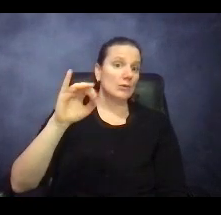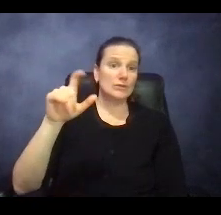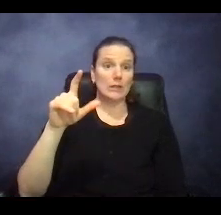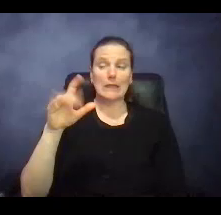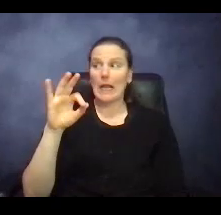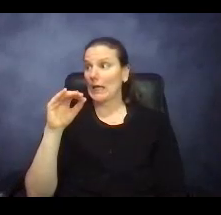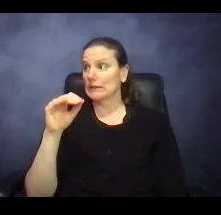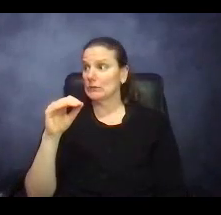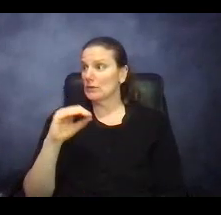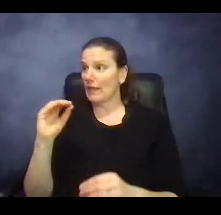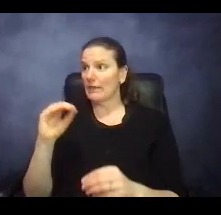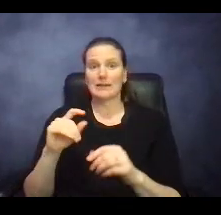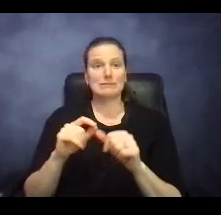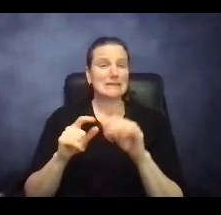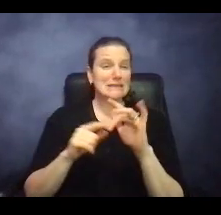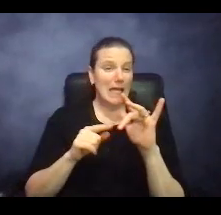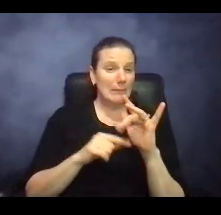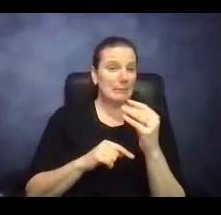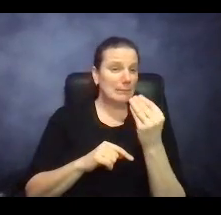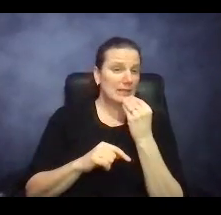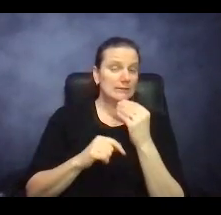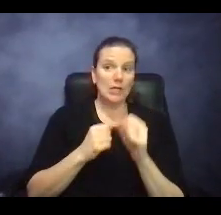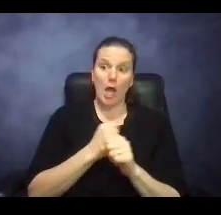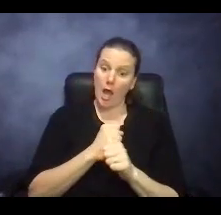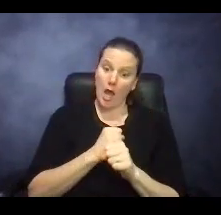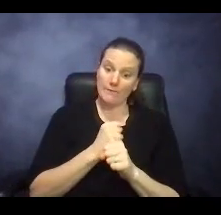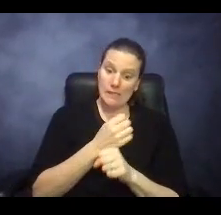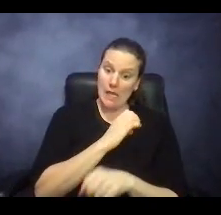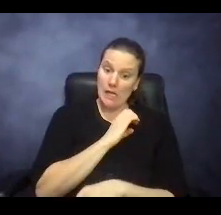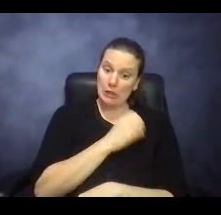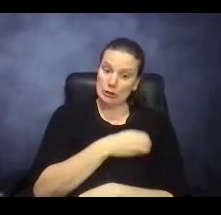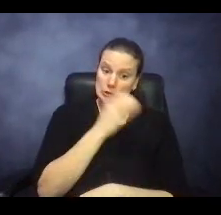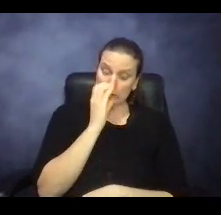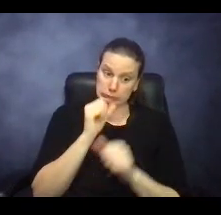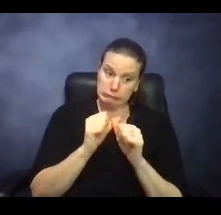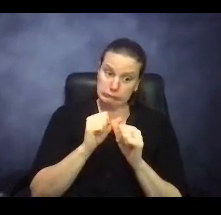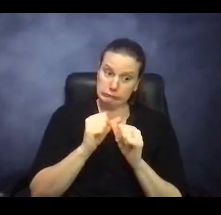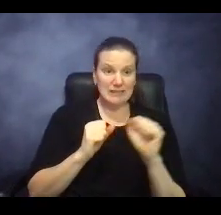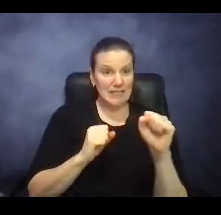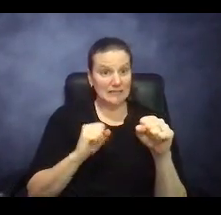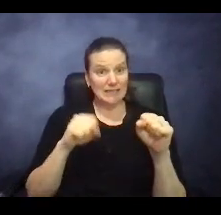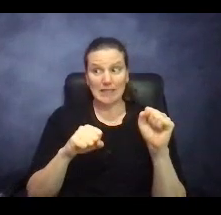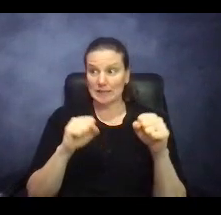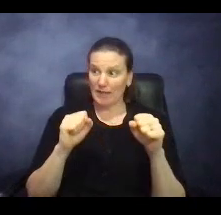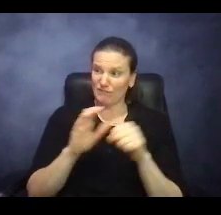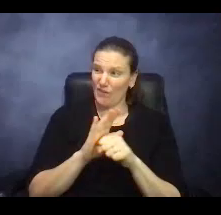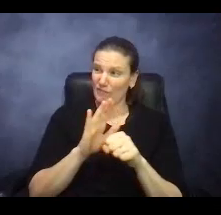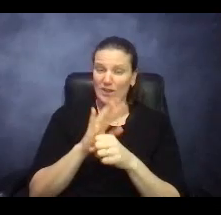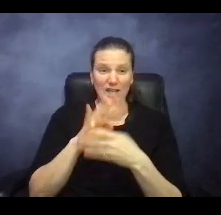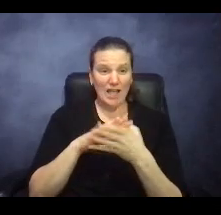if you are skipping meals, if you're living on coffee and energy drinks and just saying yes to everybody and filling up your calendar and just buzzing all around